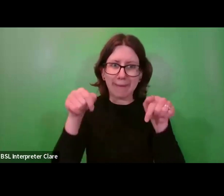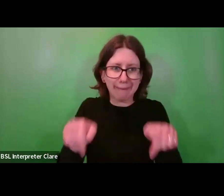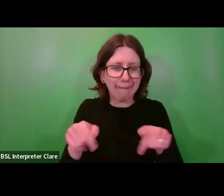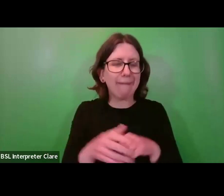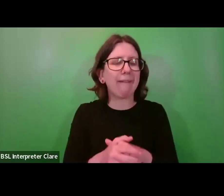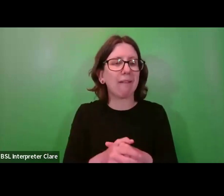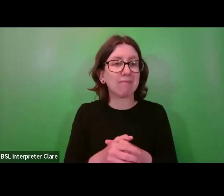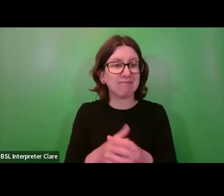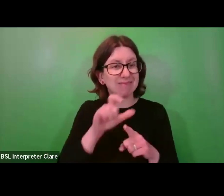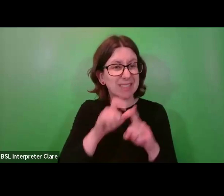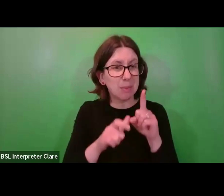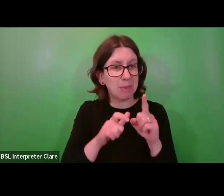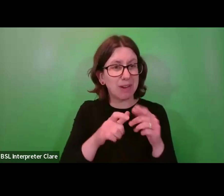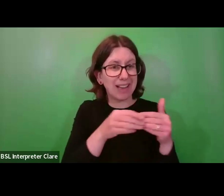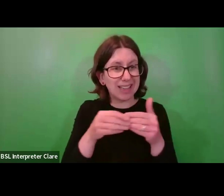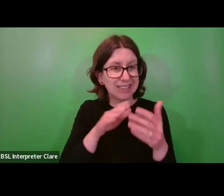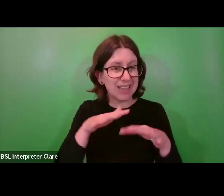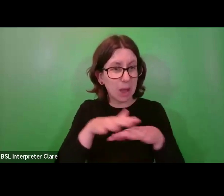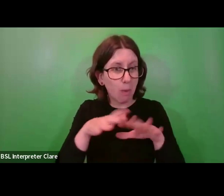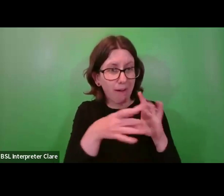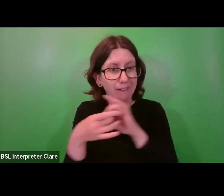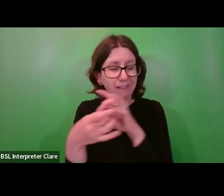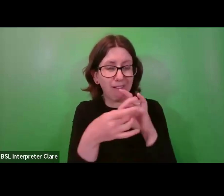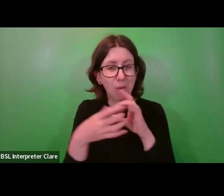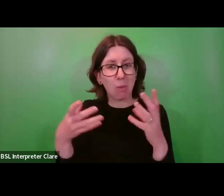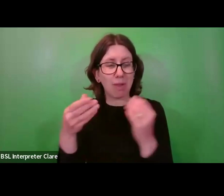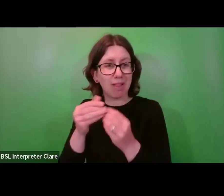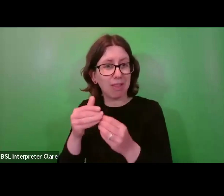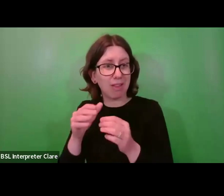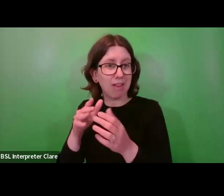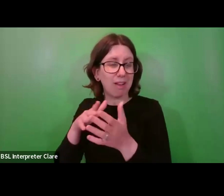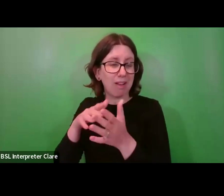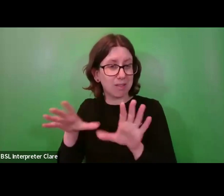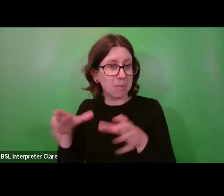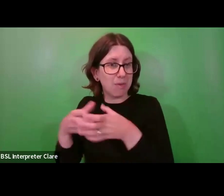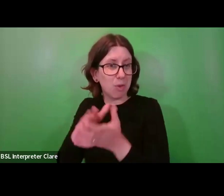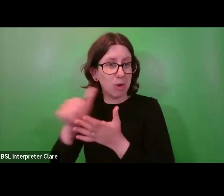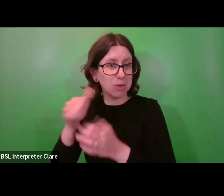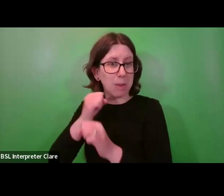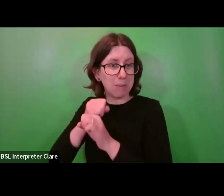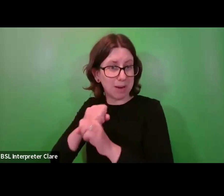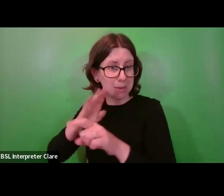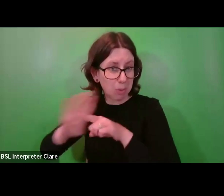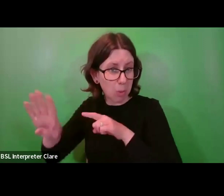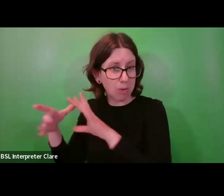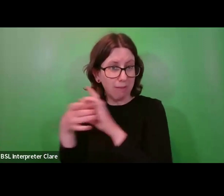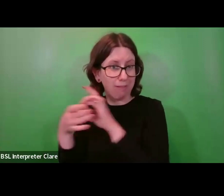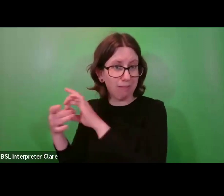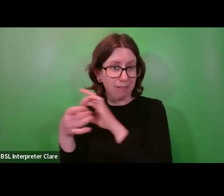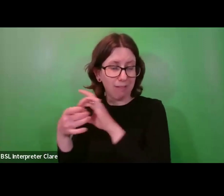the Disabled Leaders Network is running alongside the Department for Culture, Media and Sport. Before we get into anything else, just to go over a few